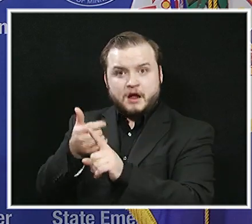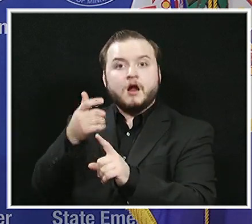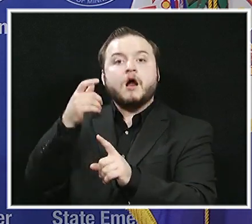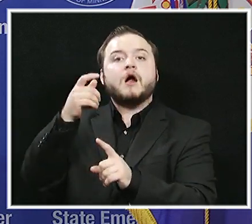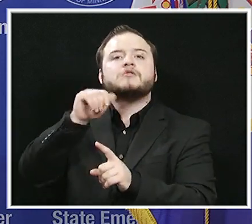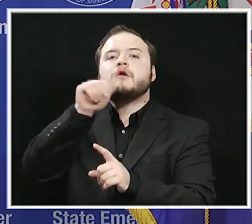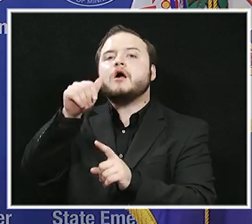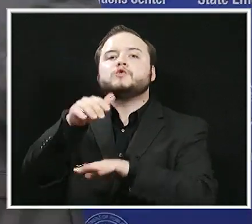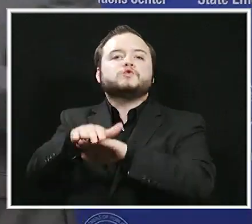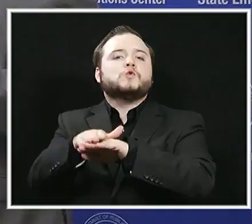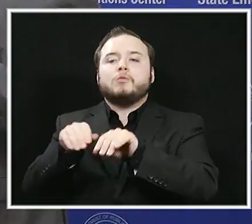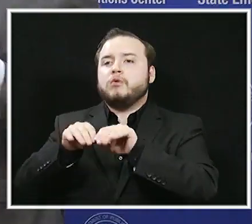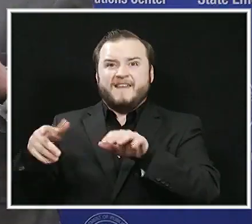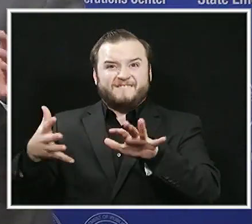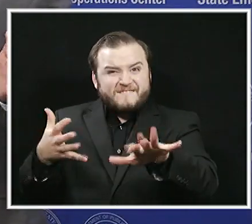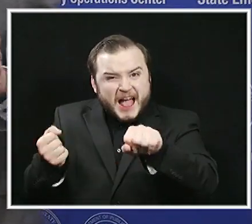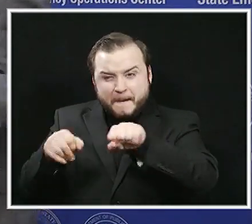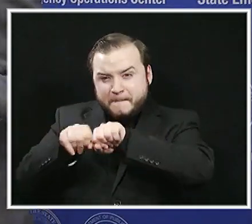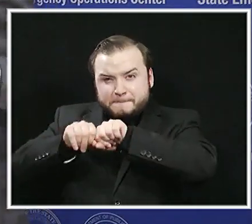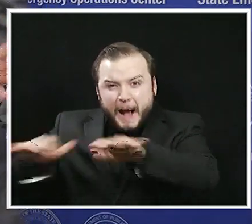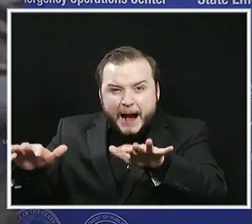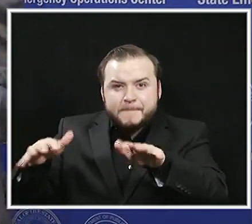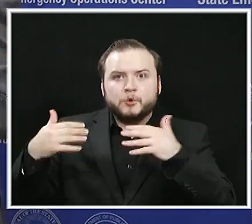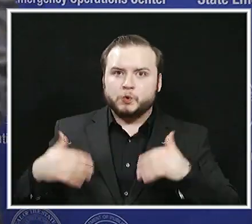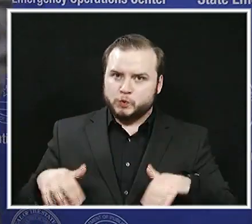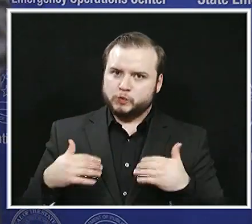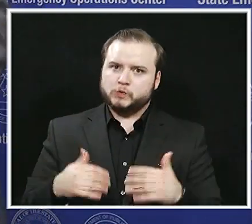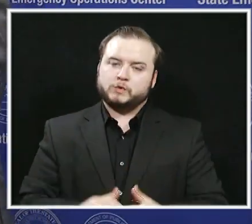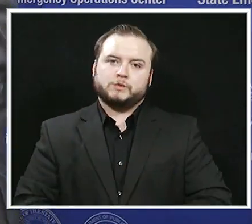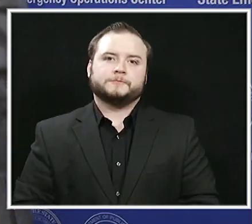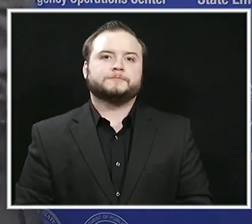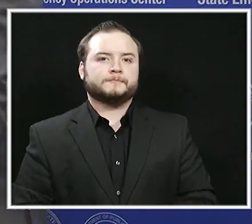It won't be a slow burn. It will be be exponential growth.